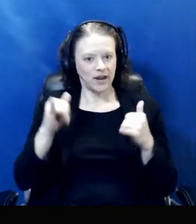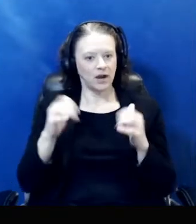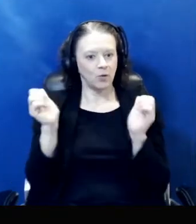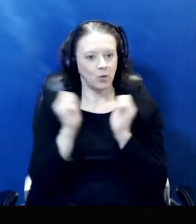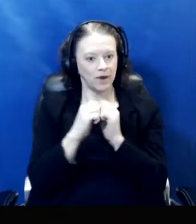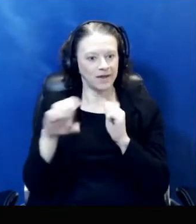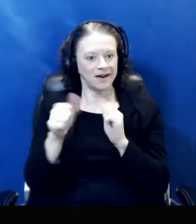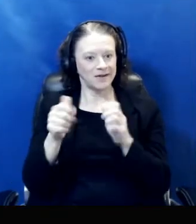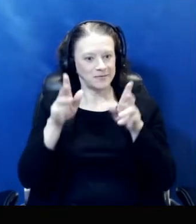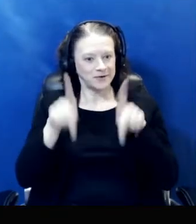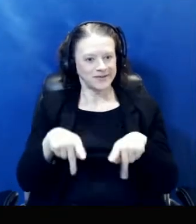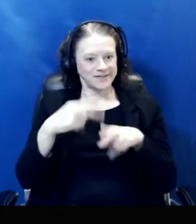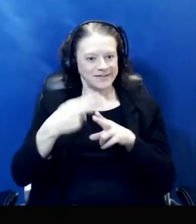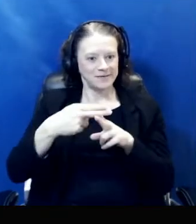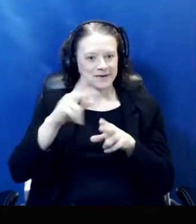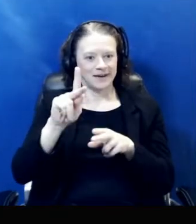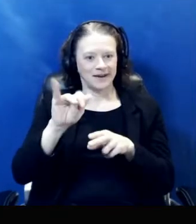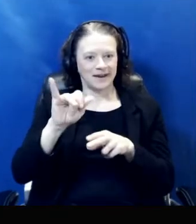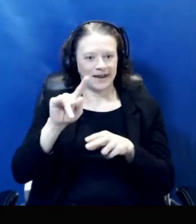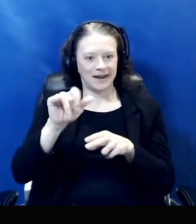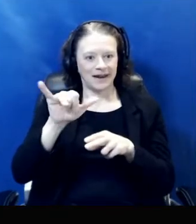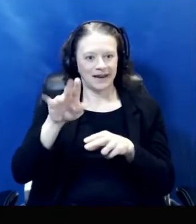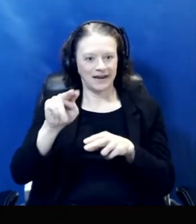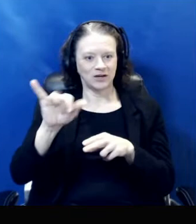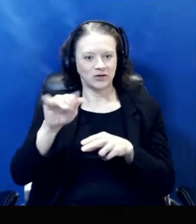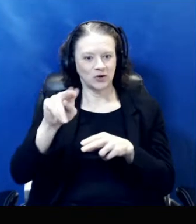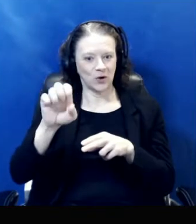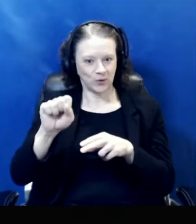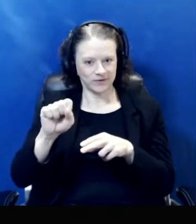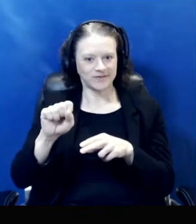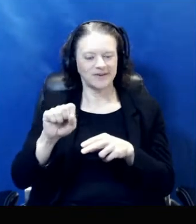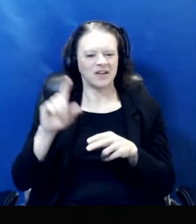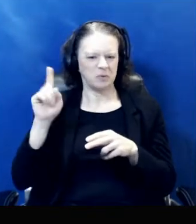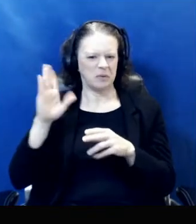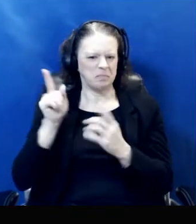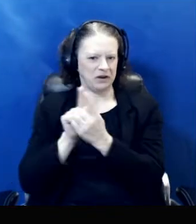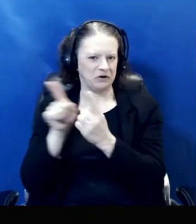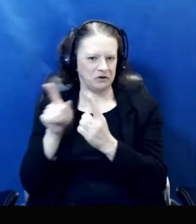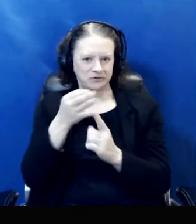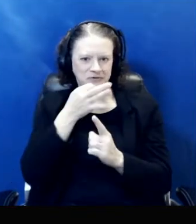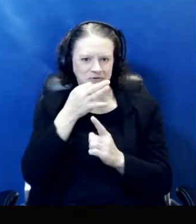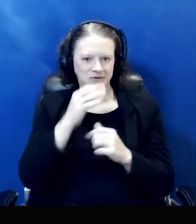minute. My name is Tara Voelker, and I'm an Accessibility Program Manager here at Xbox. On our team